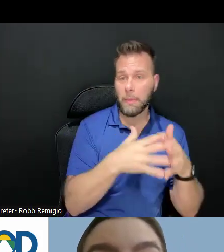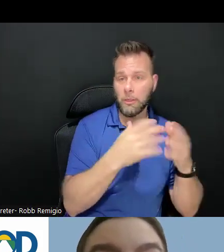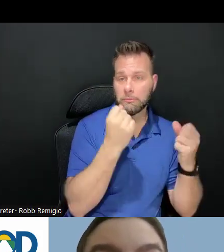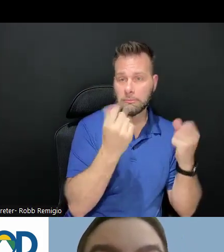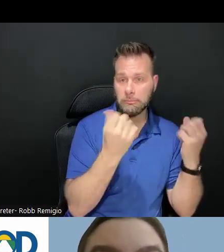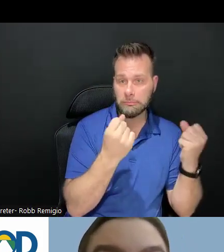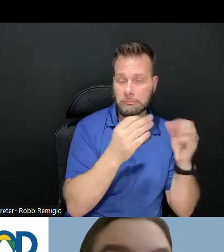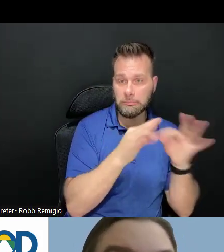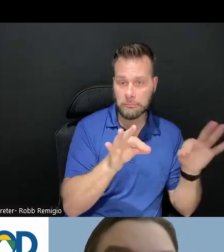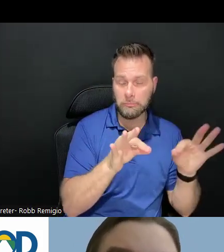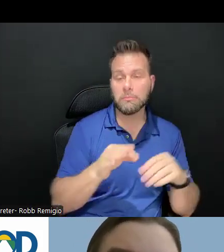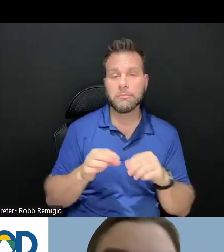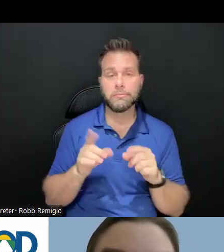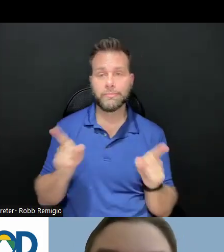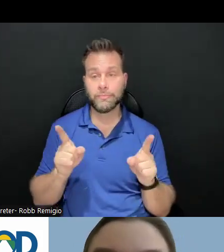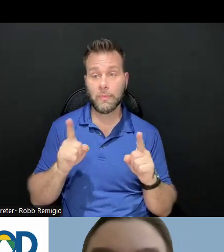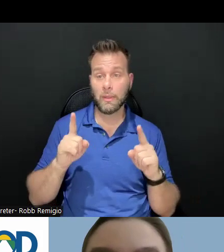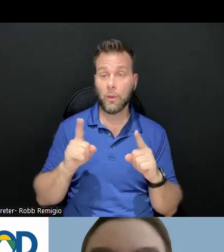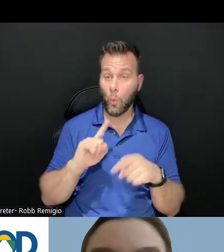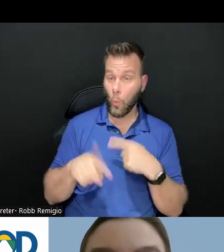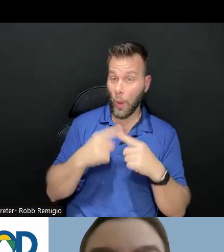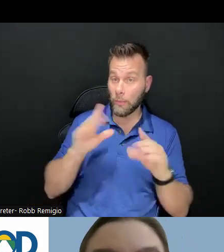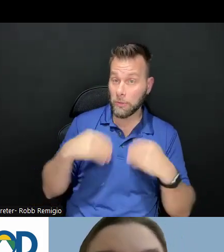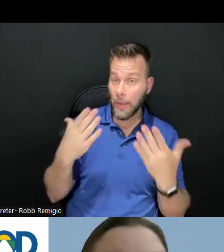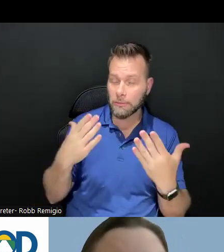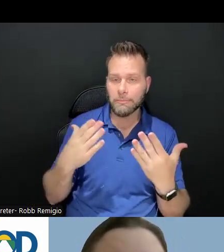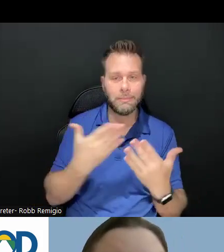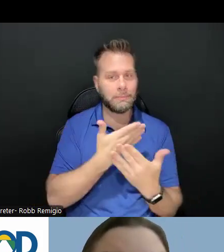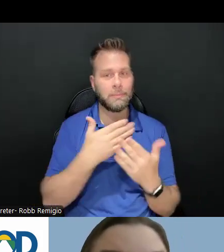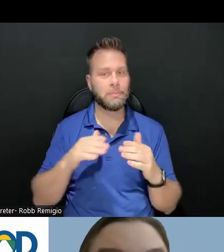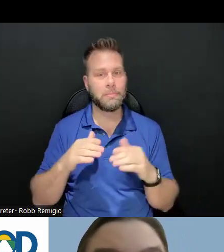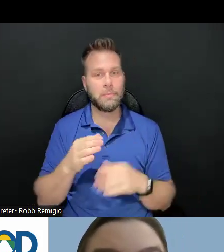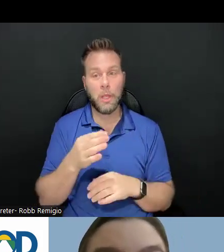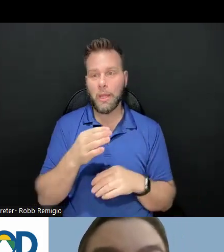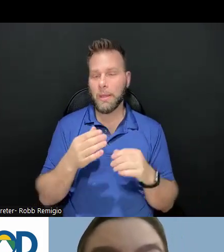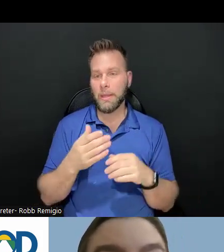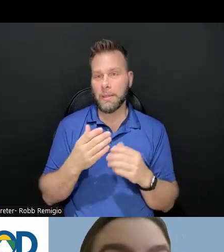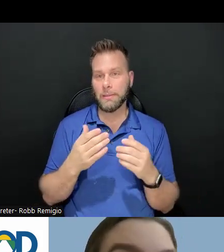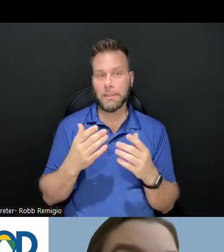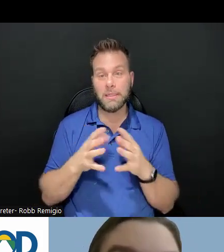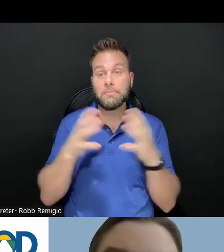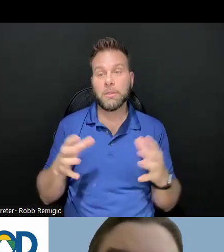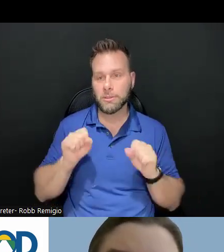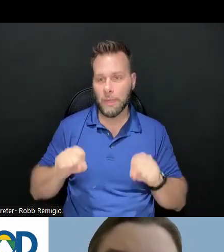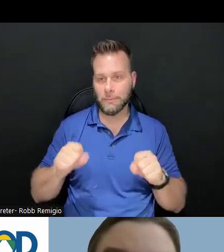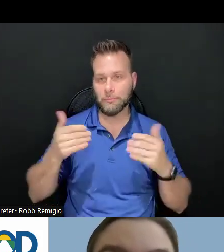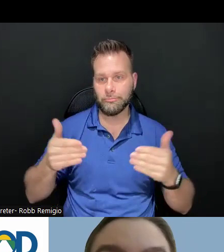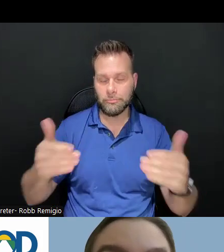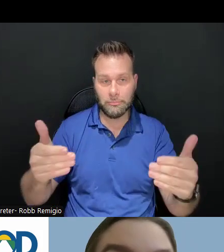Language. The answer is truly as often Because effective communication and universal